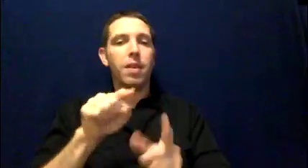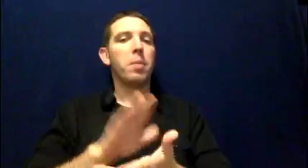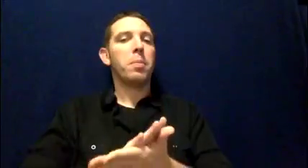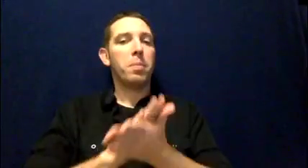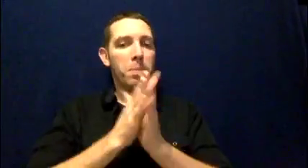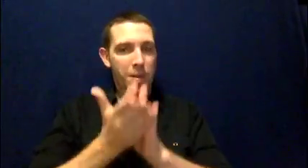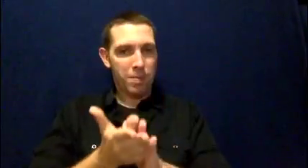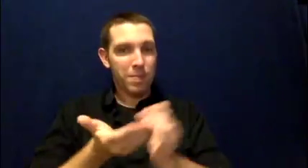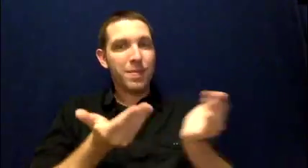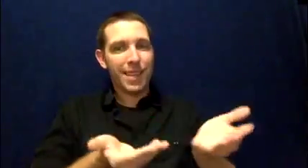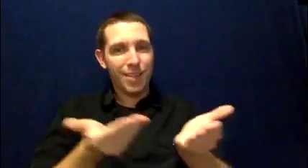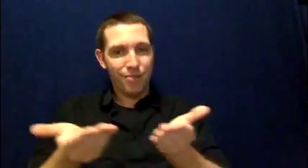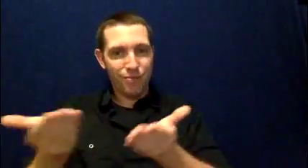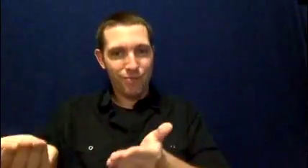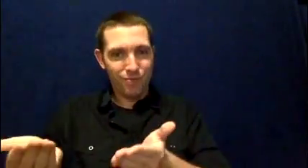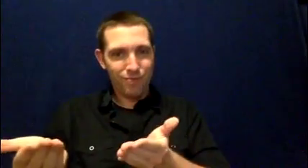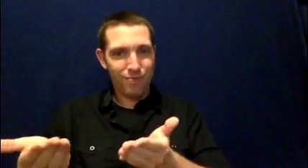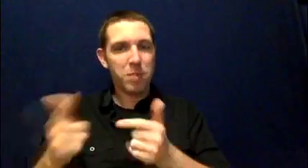In that case, the child will just be a carrier.